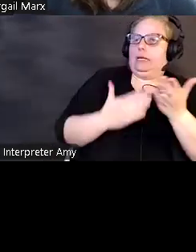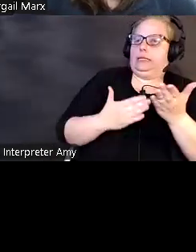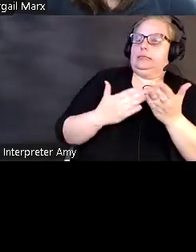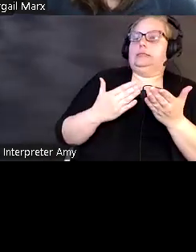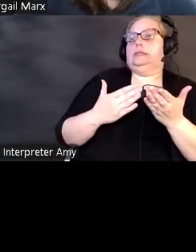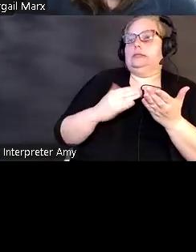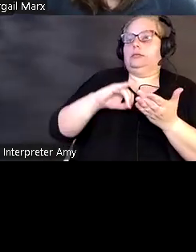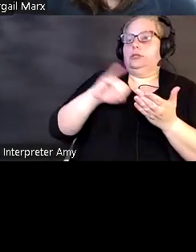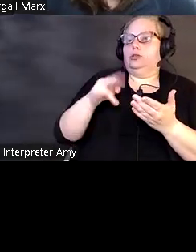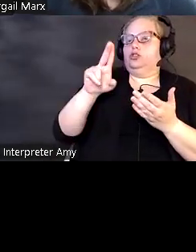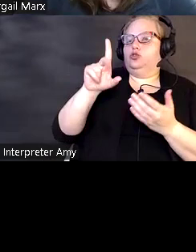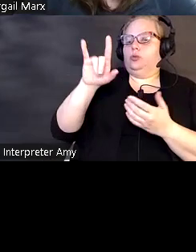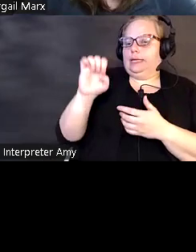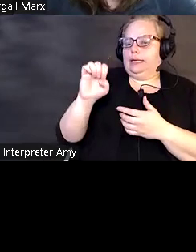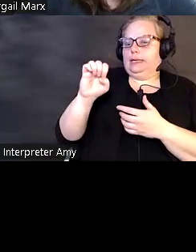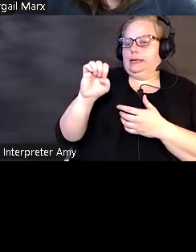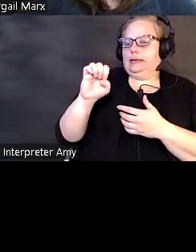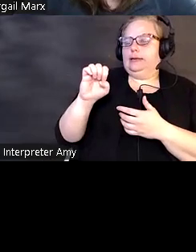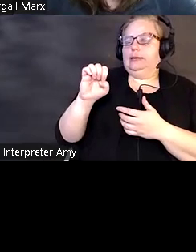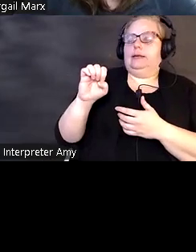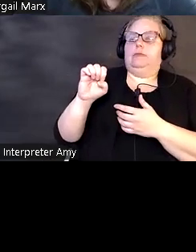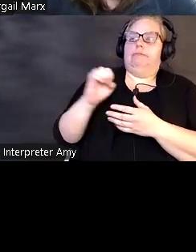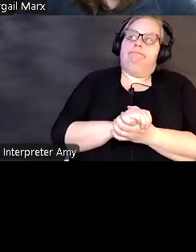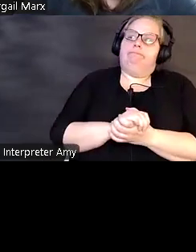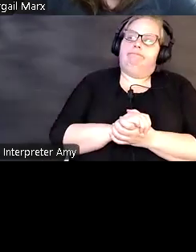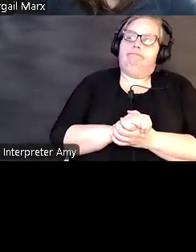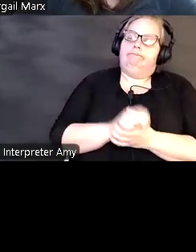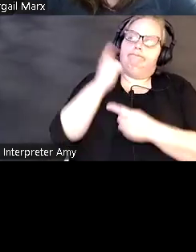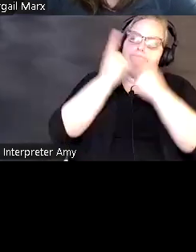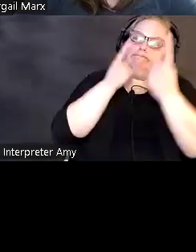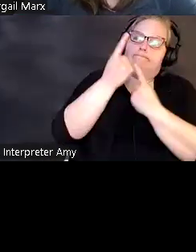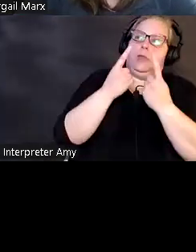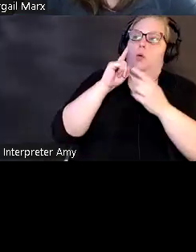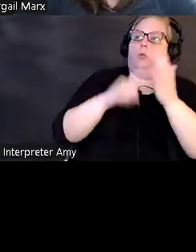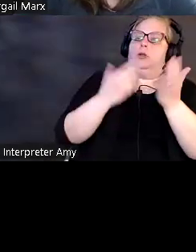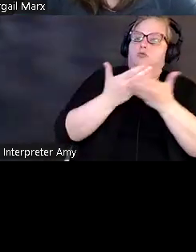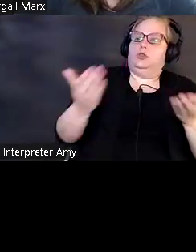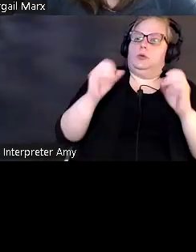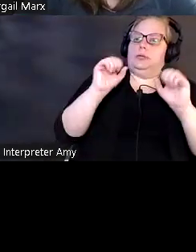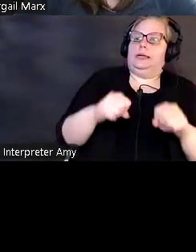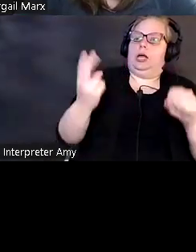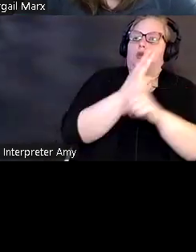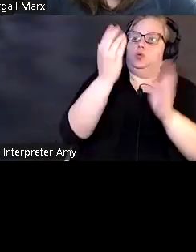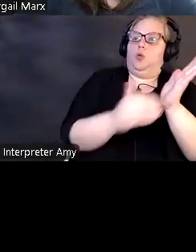a lot about like what are the resources that are repeatable and you can use over and over.